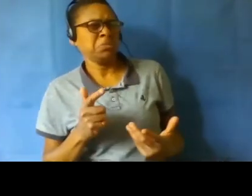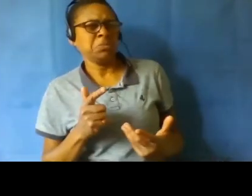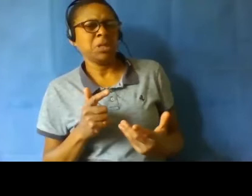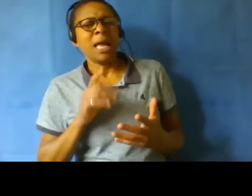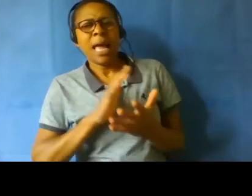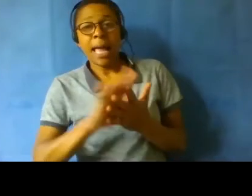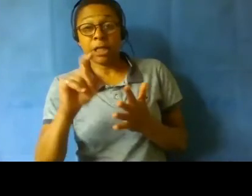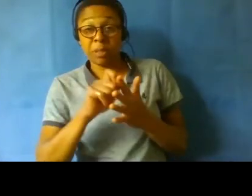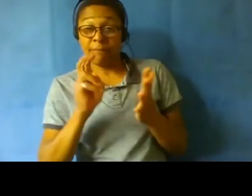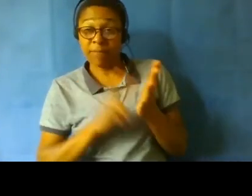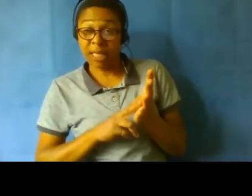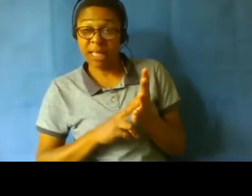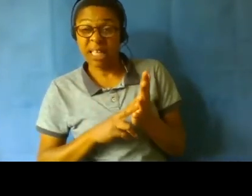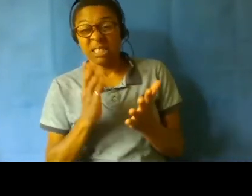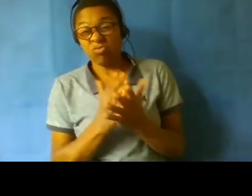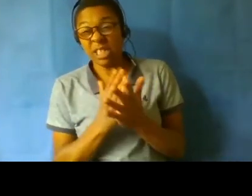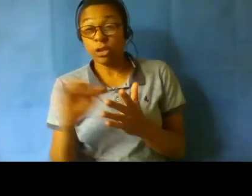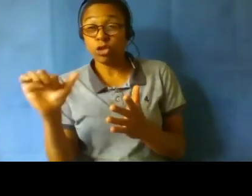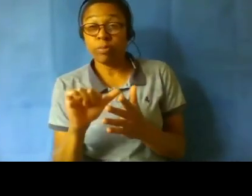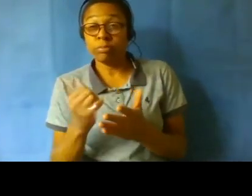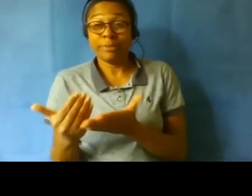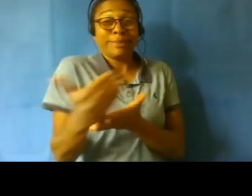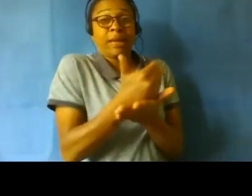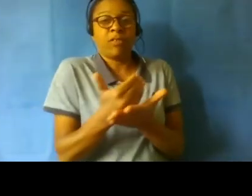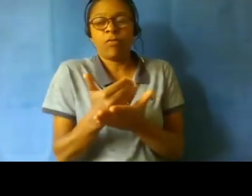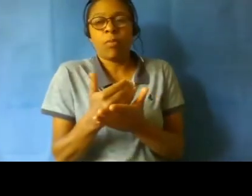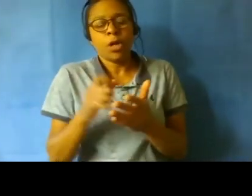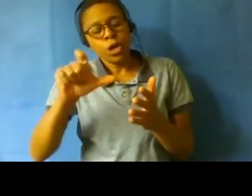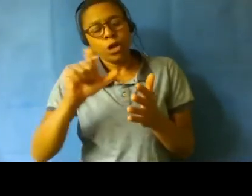sexually transmitted as far as mom was concerned you ain't having sex you don't